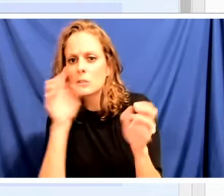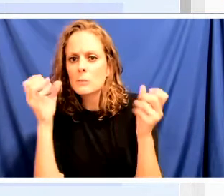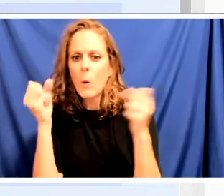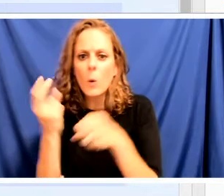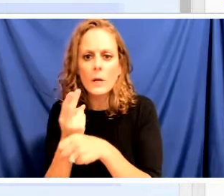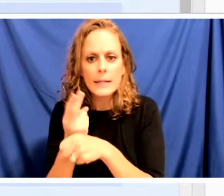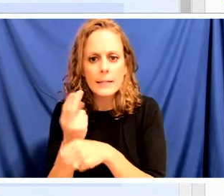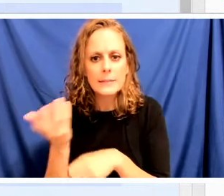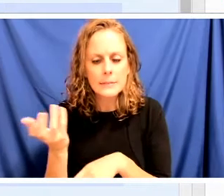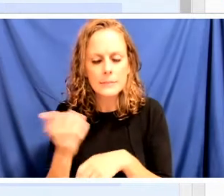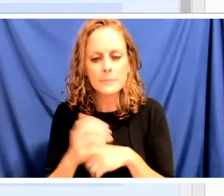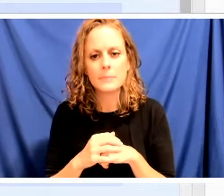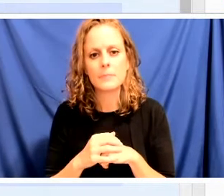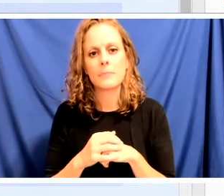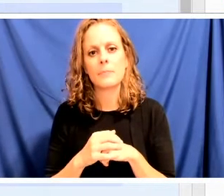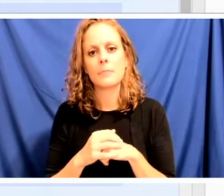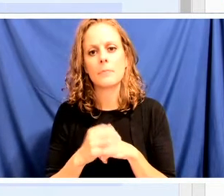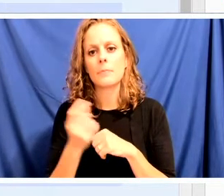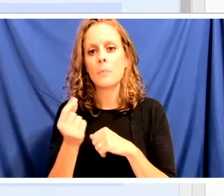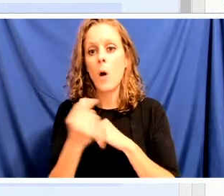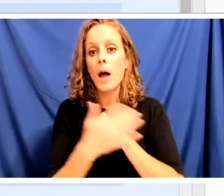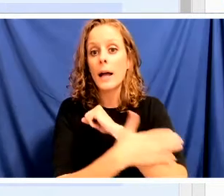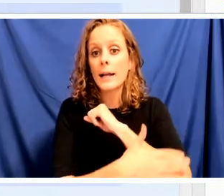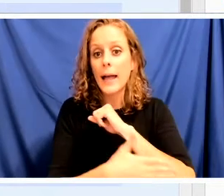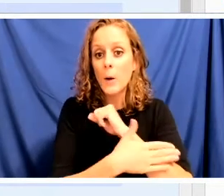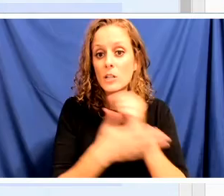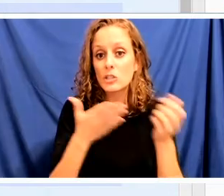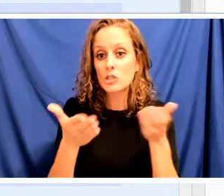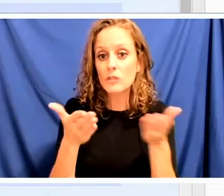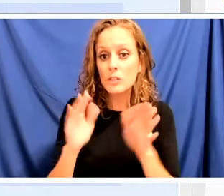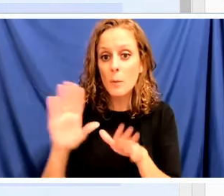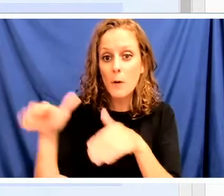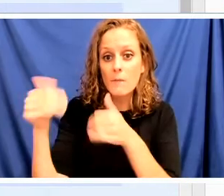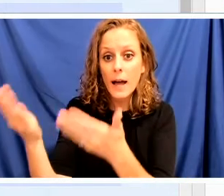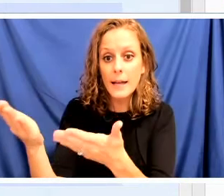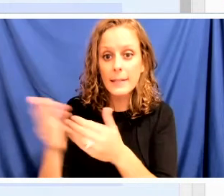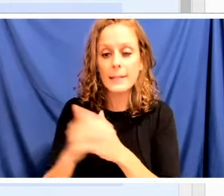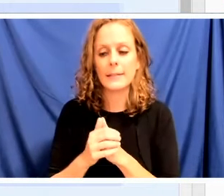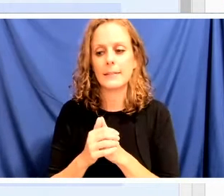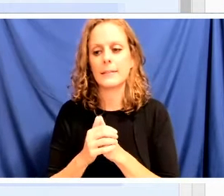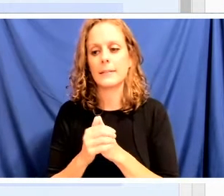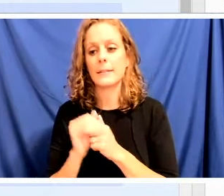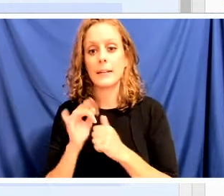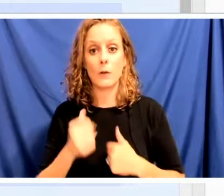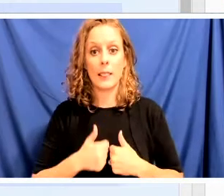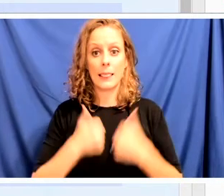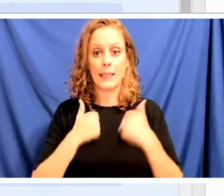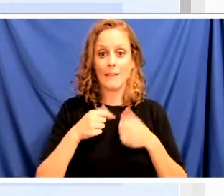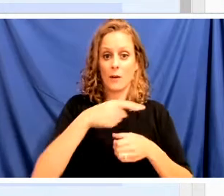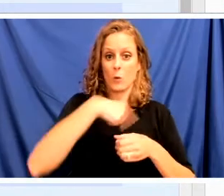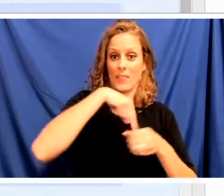In terms of what county services are provided and, of course, whether you're in the city or not in the city, as we know, with district one.